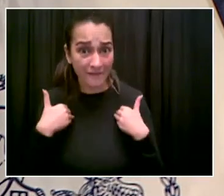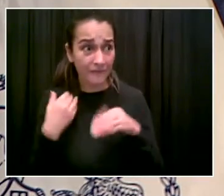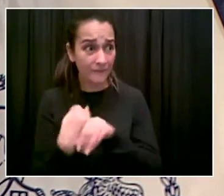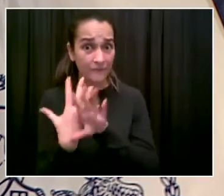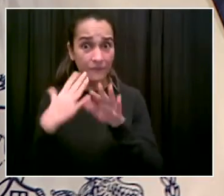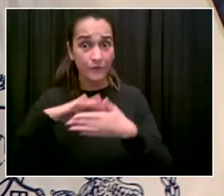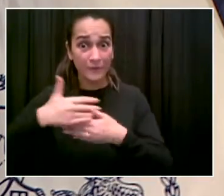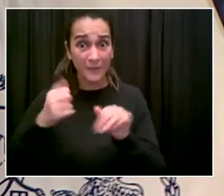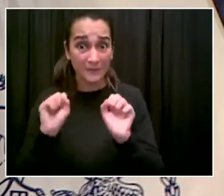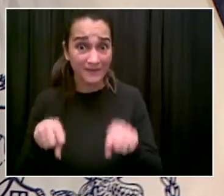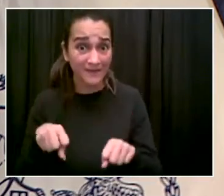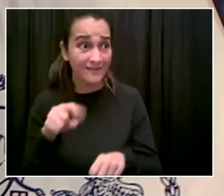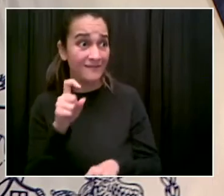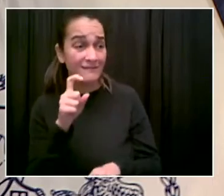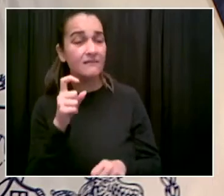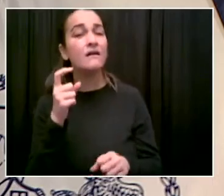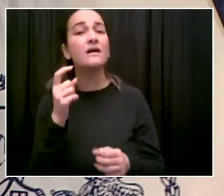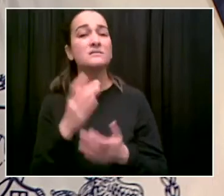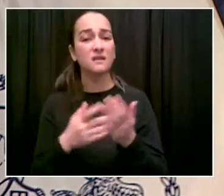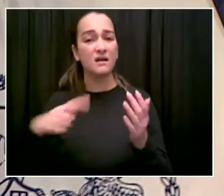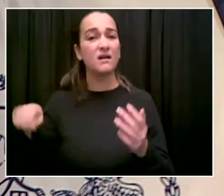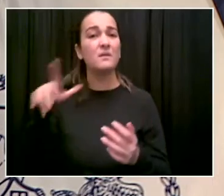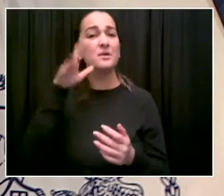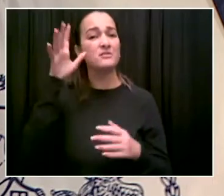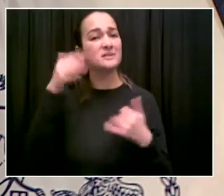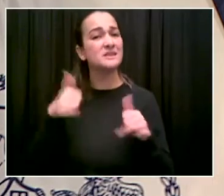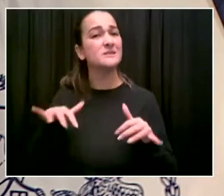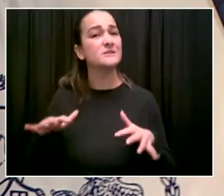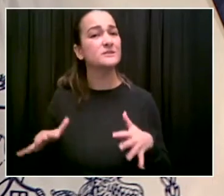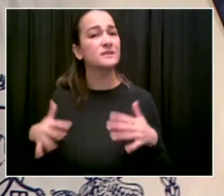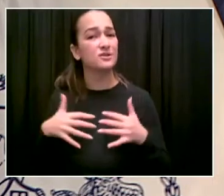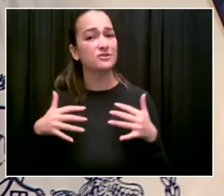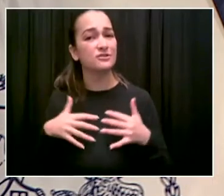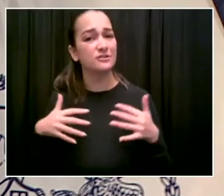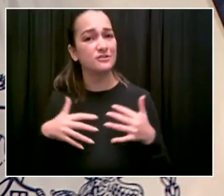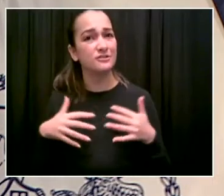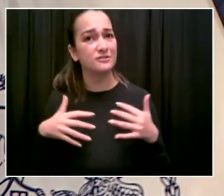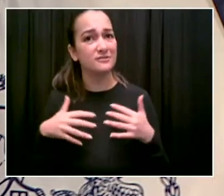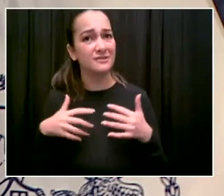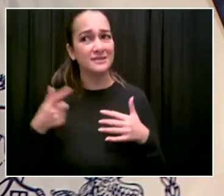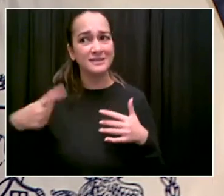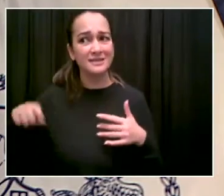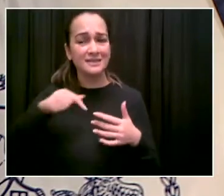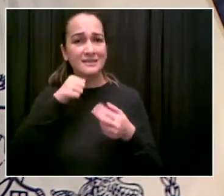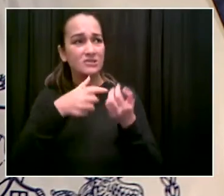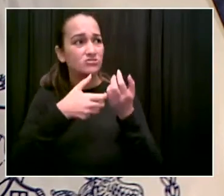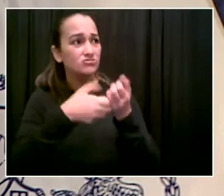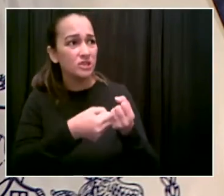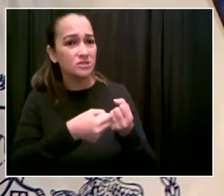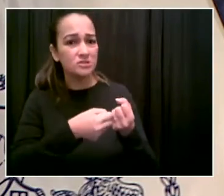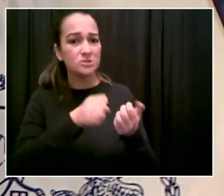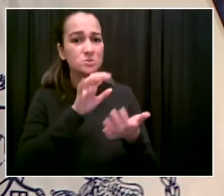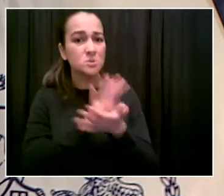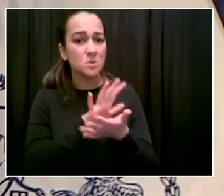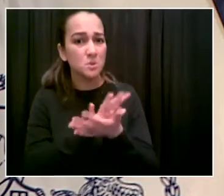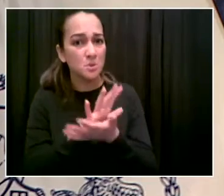? IF SOMEONE DON'T SEND THEIR KID, WHAT IS THE